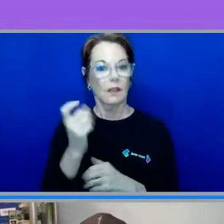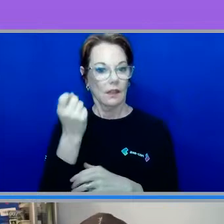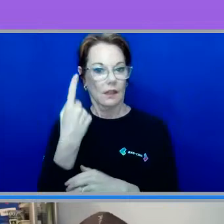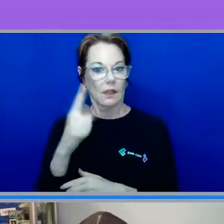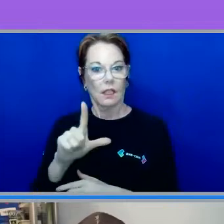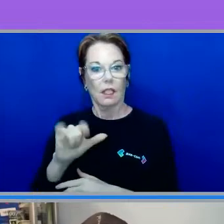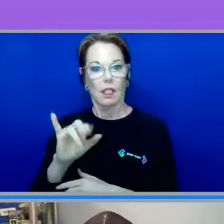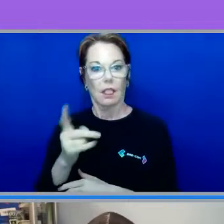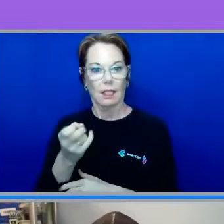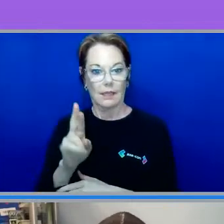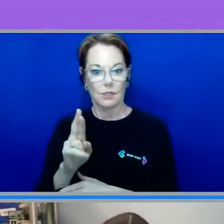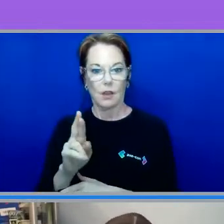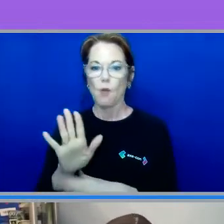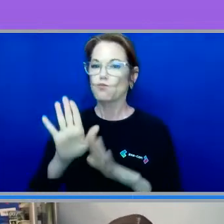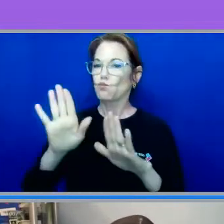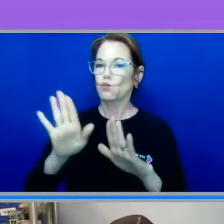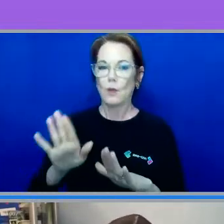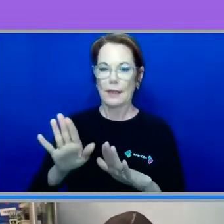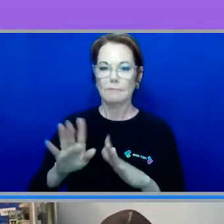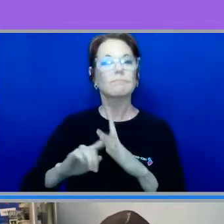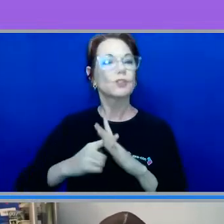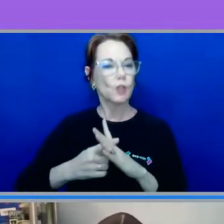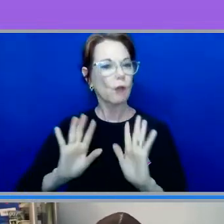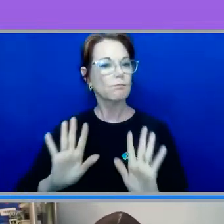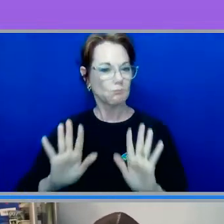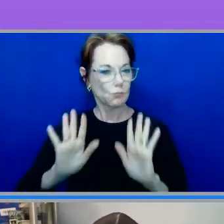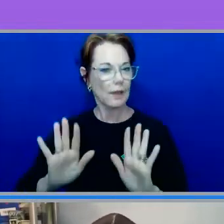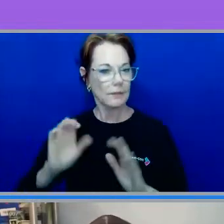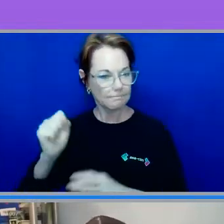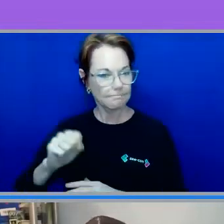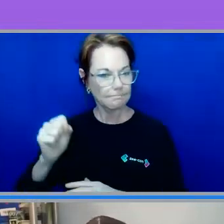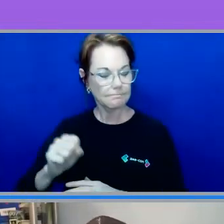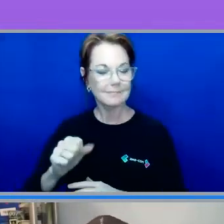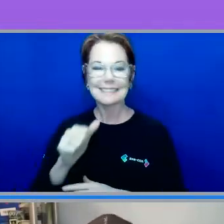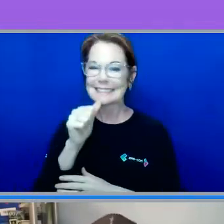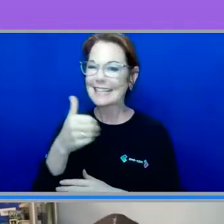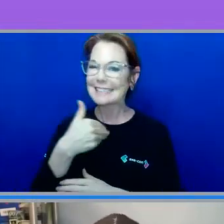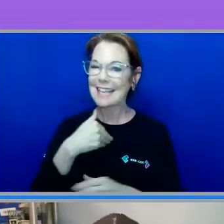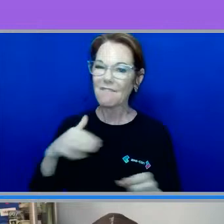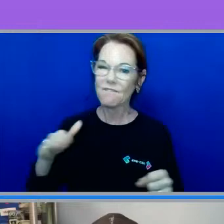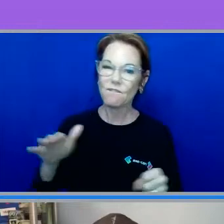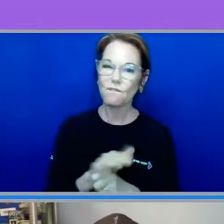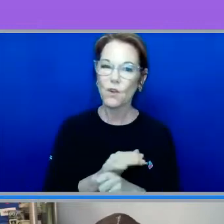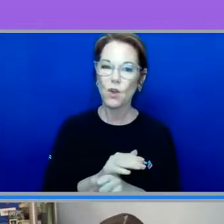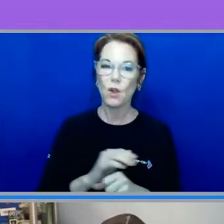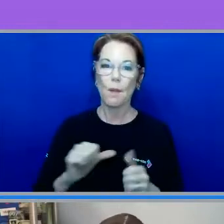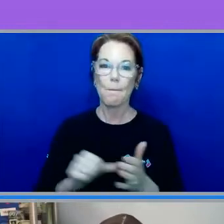the linter is great, it's a great start. It doesn't have the